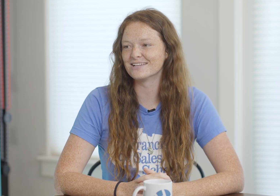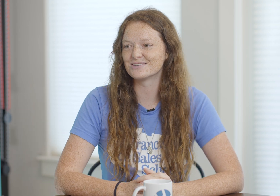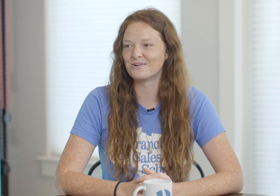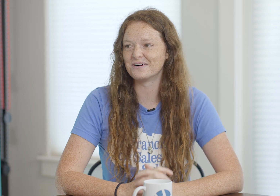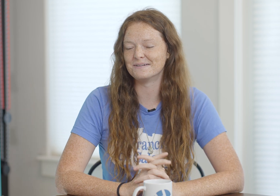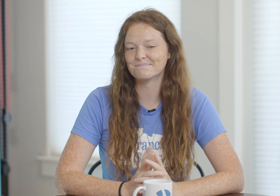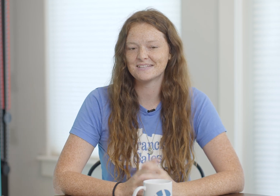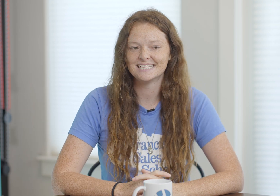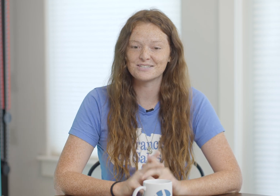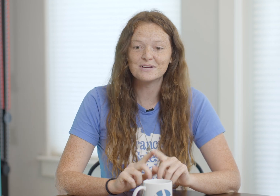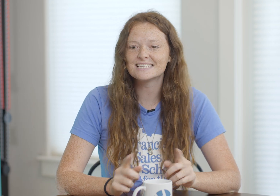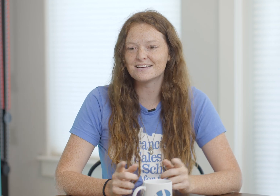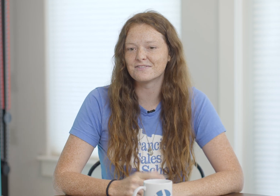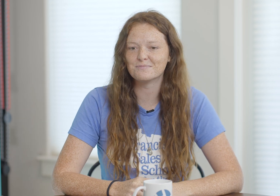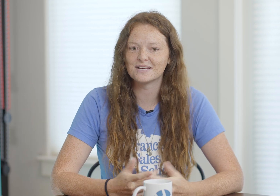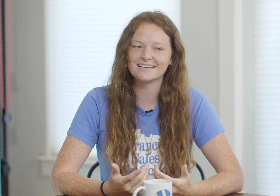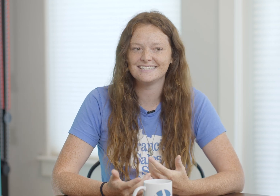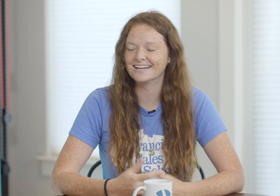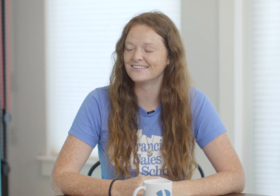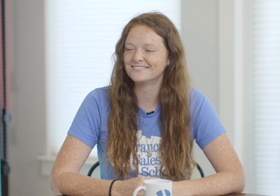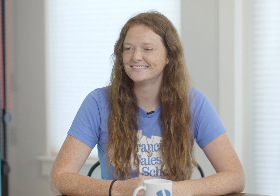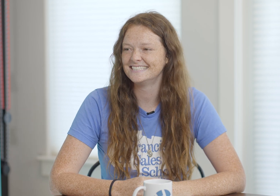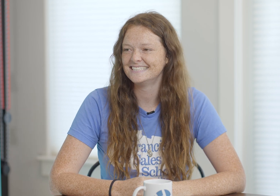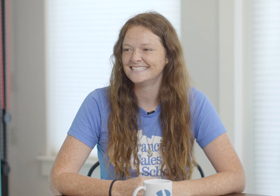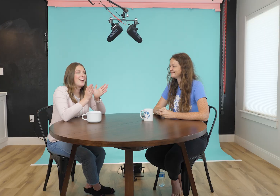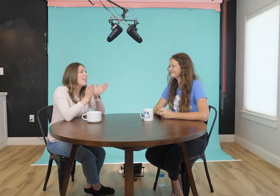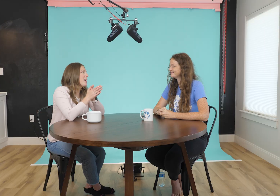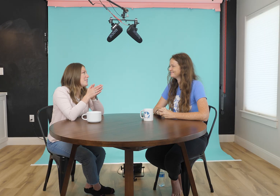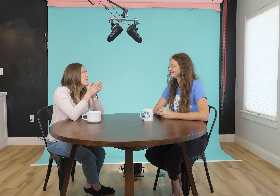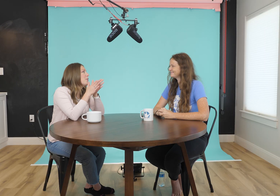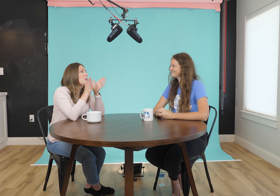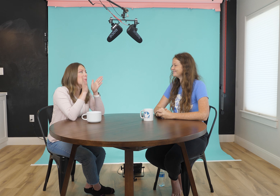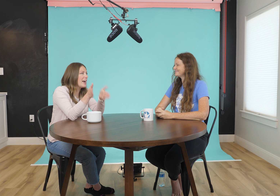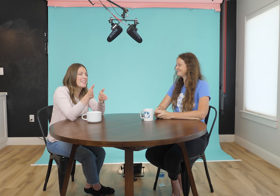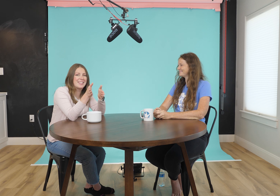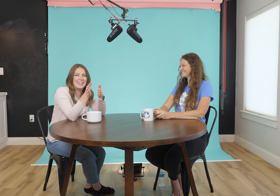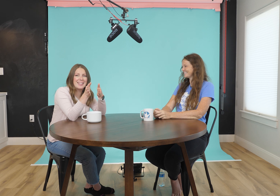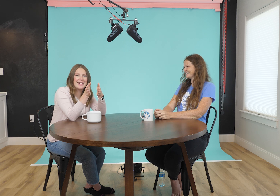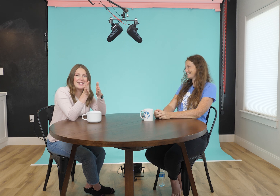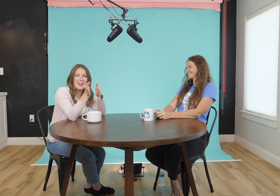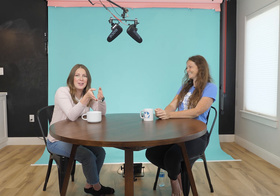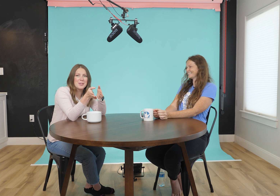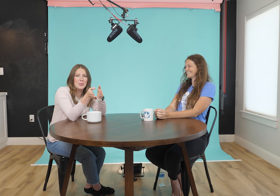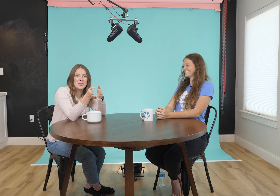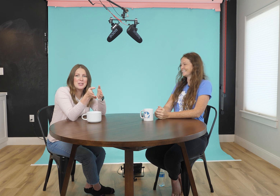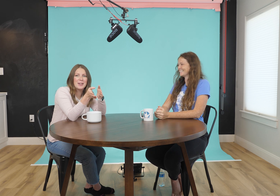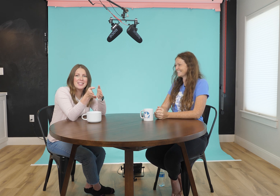So so it is different. But, you know. Yeah. Okay, so Brian’s going to shout out some words to us,